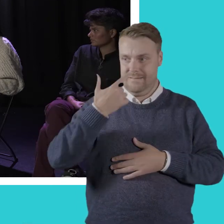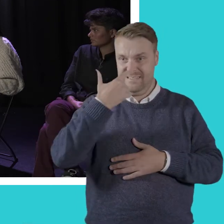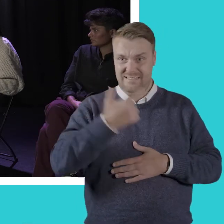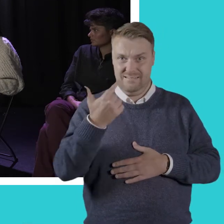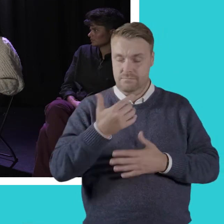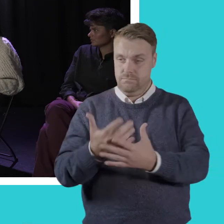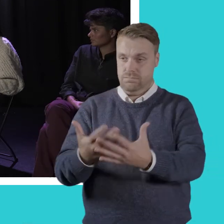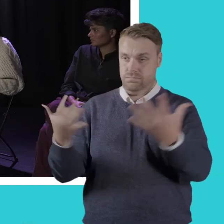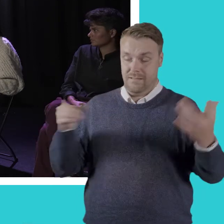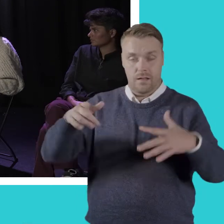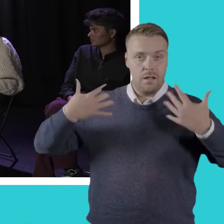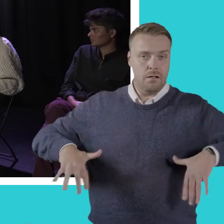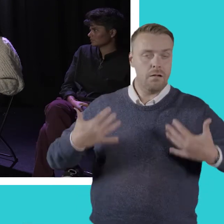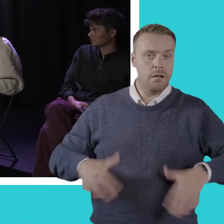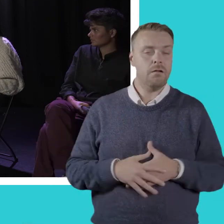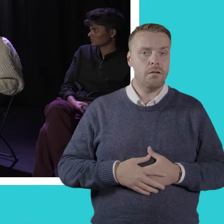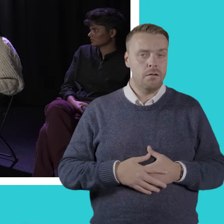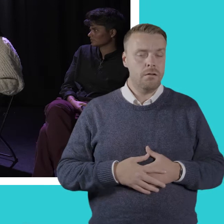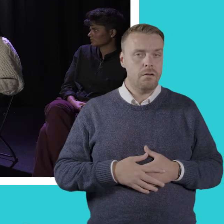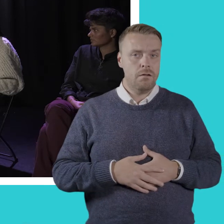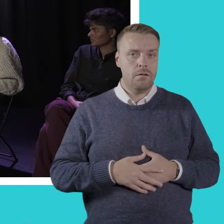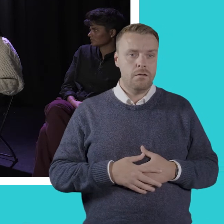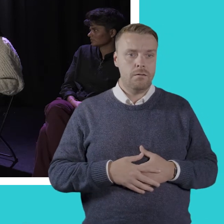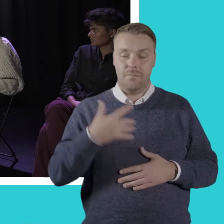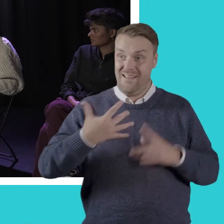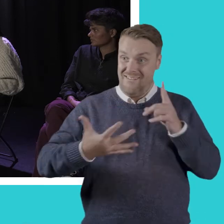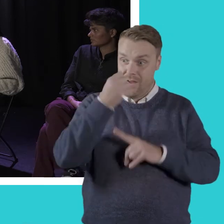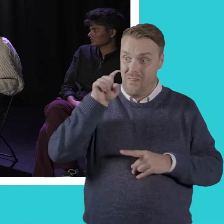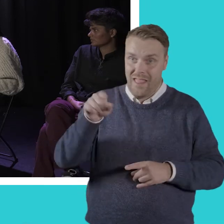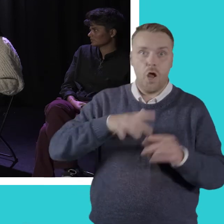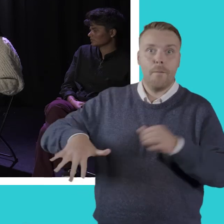they're sensational and the fact that I found a community with them too. And we go out together